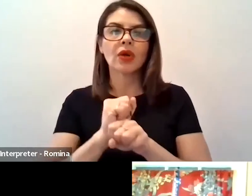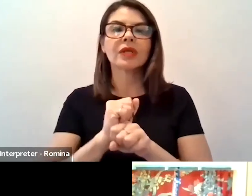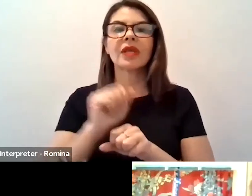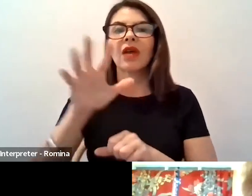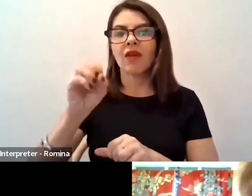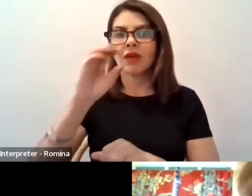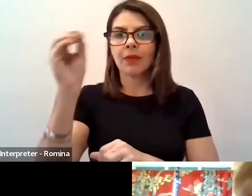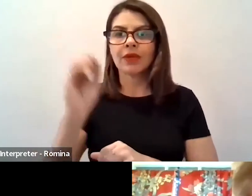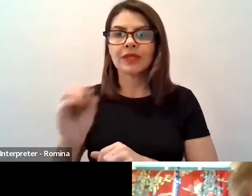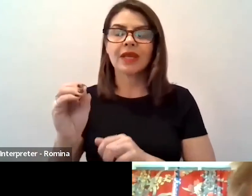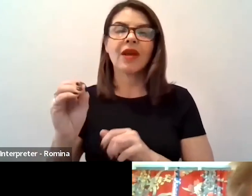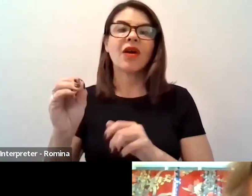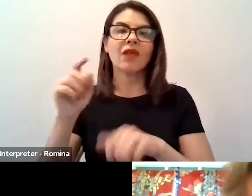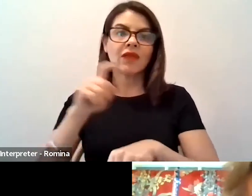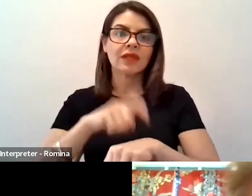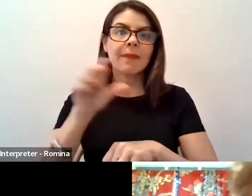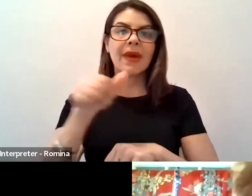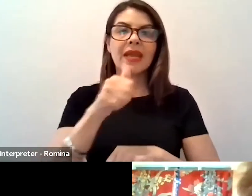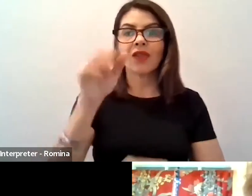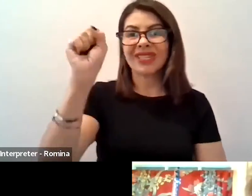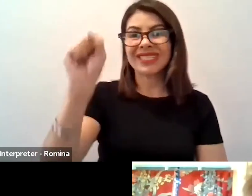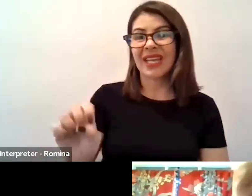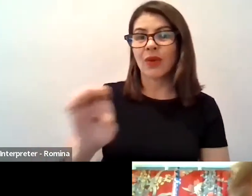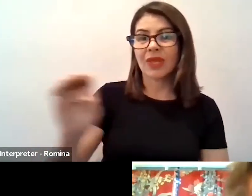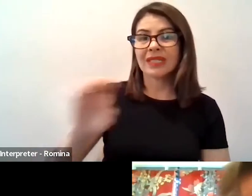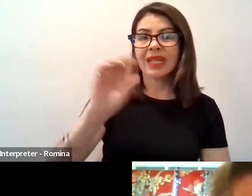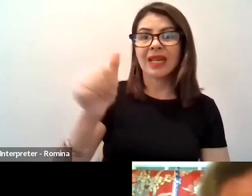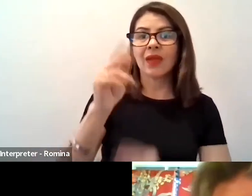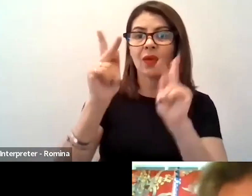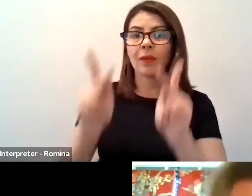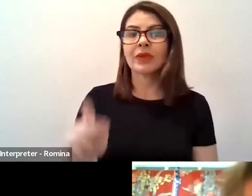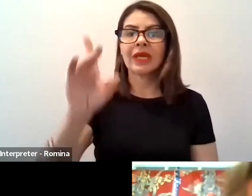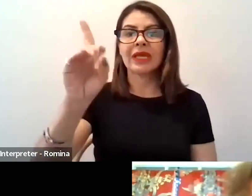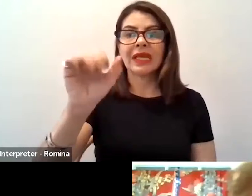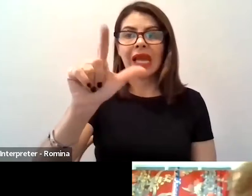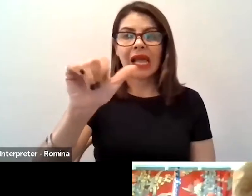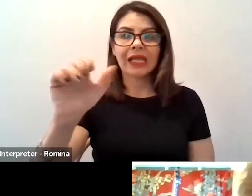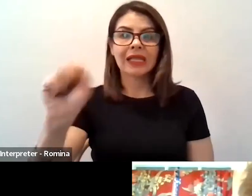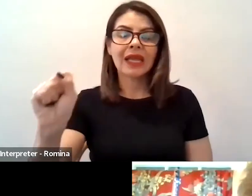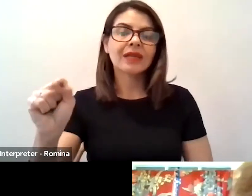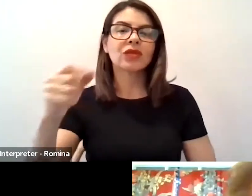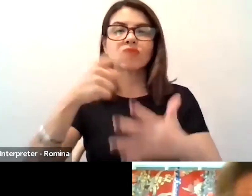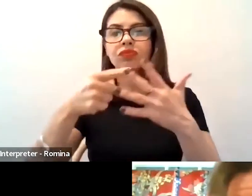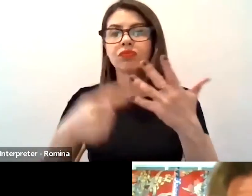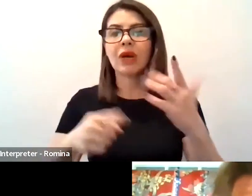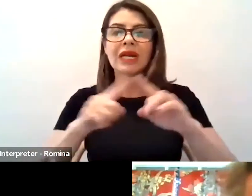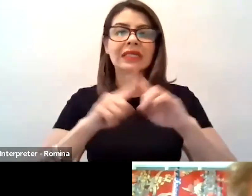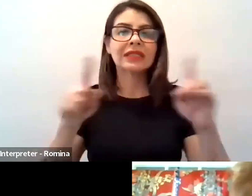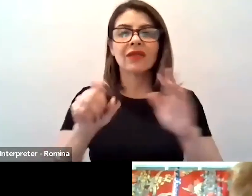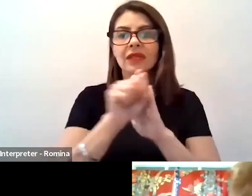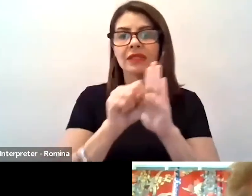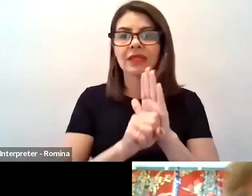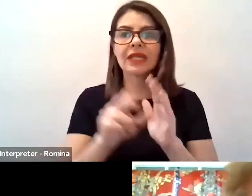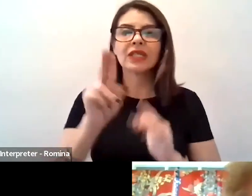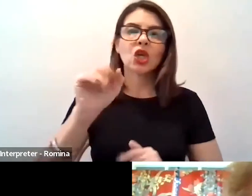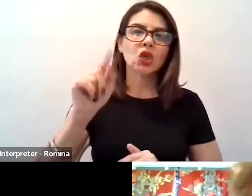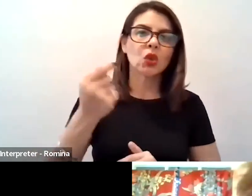We have one rep based in Dallas who covers Texas Louisiana, Arkansas, Oklahoma, Utah, New Mexico